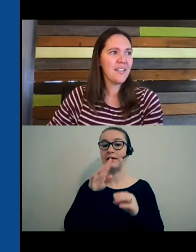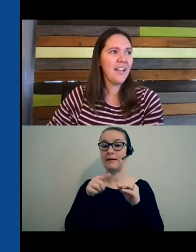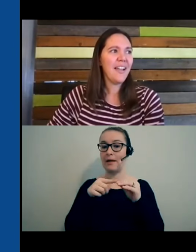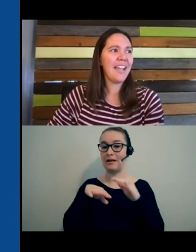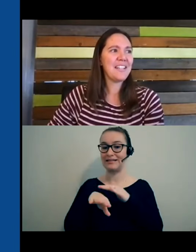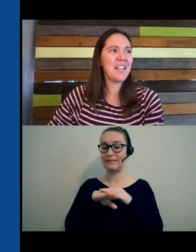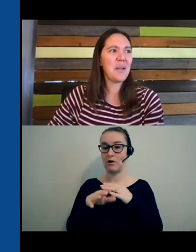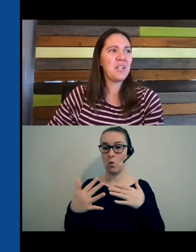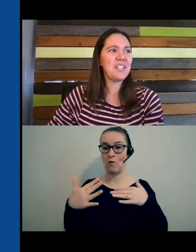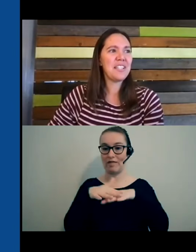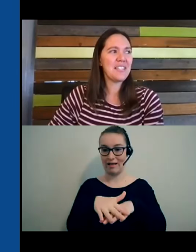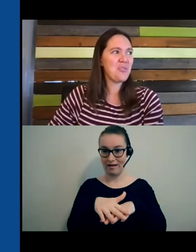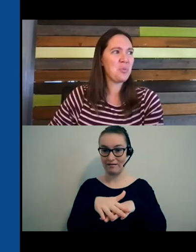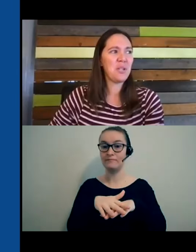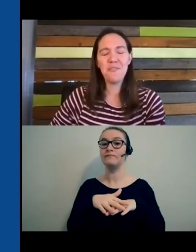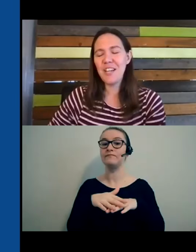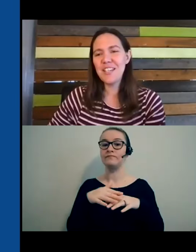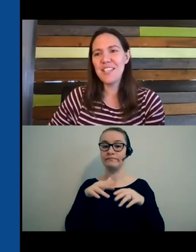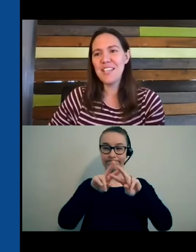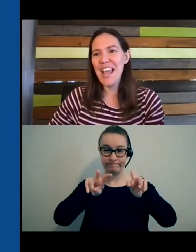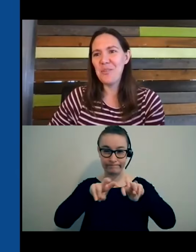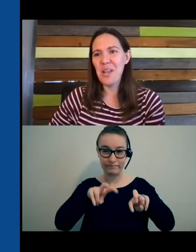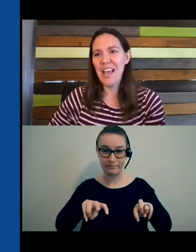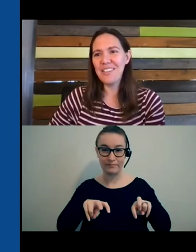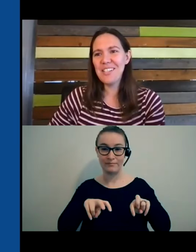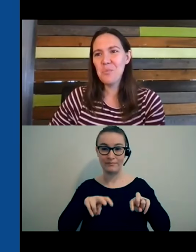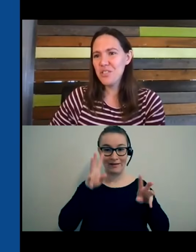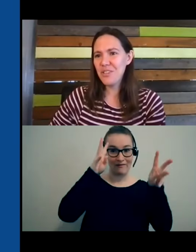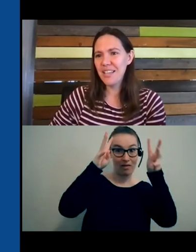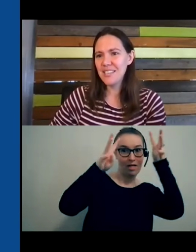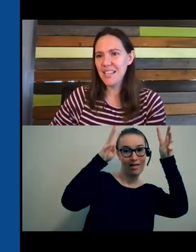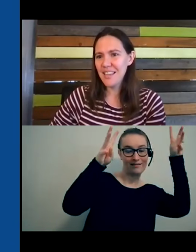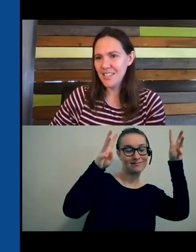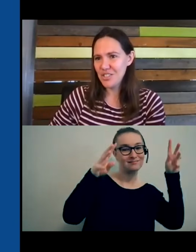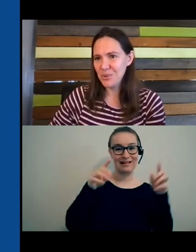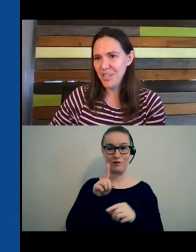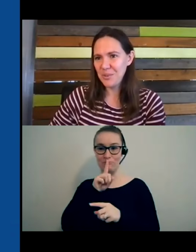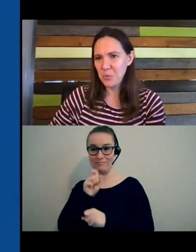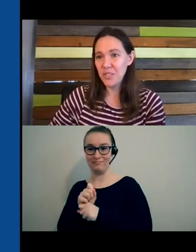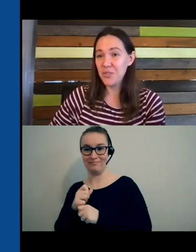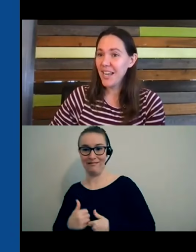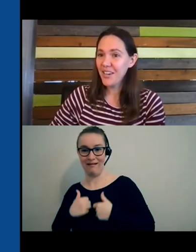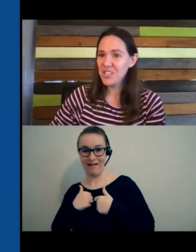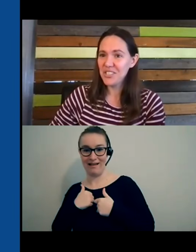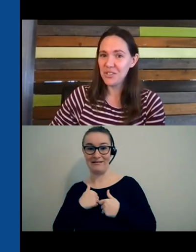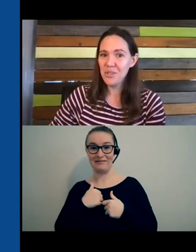and examining the distance between fantasy and reality. What do they say they can do, and what do they actually do?